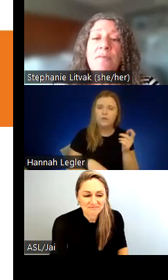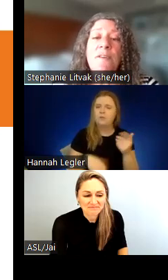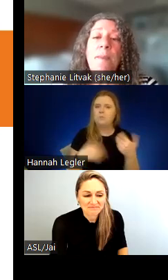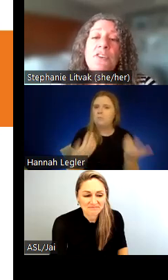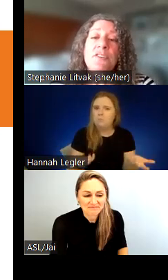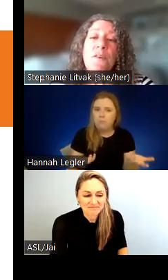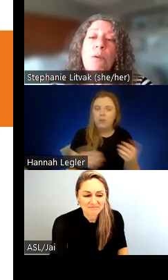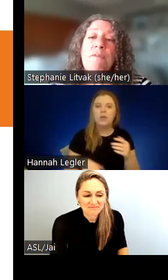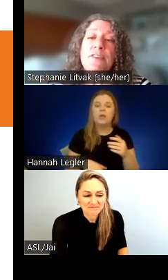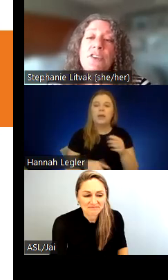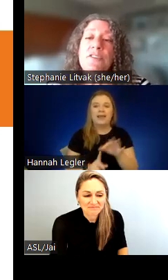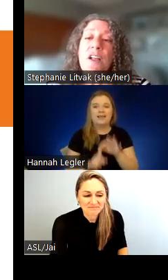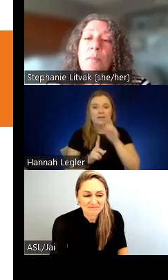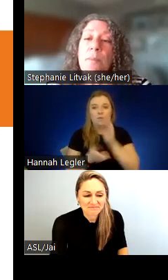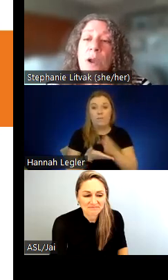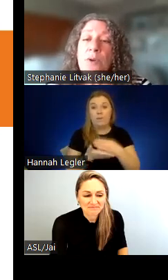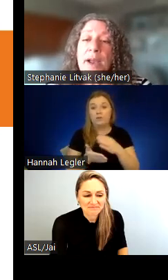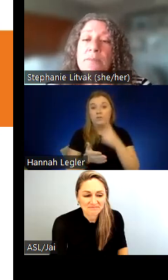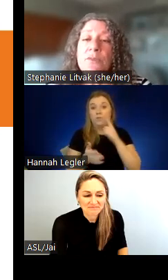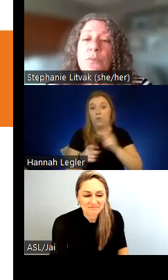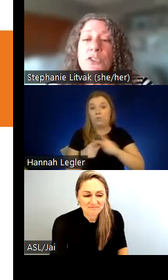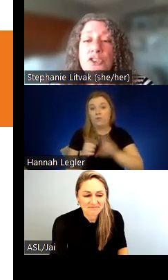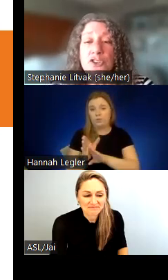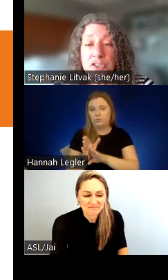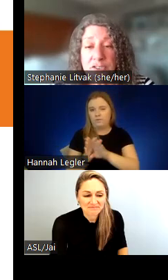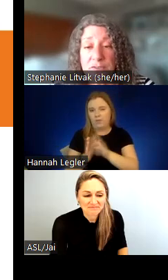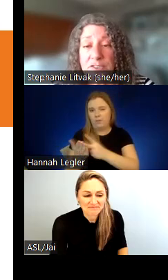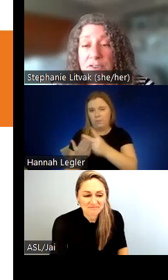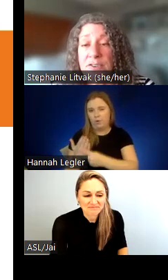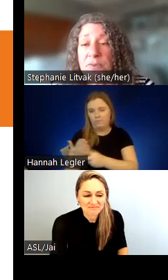Except for budgets for professional development programs, which usually serve students with